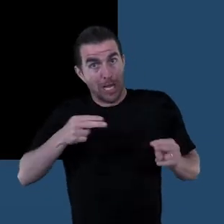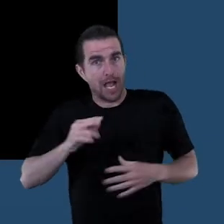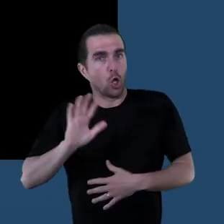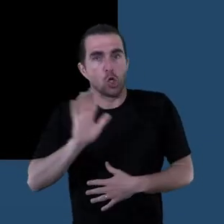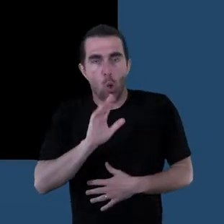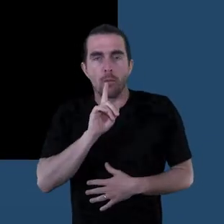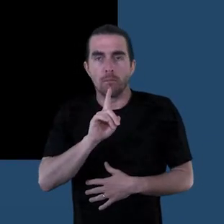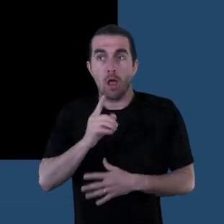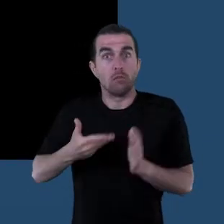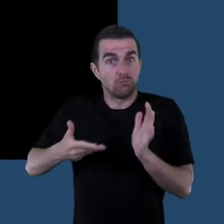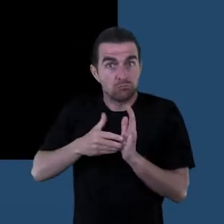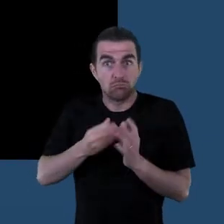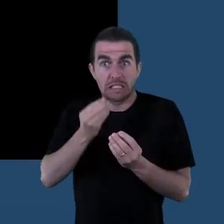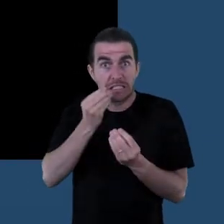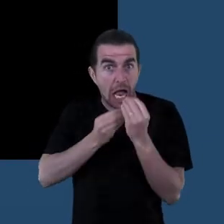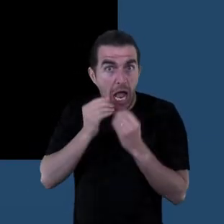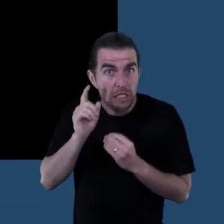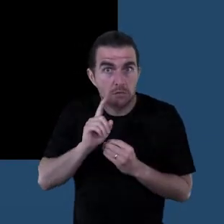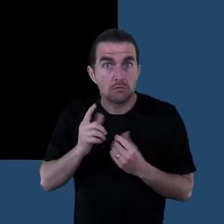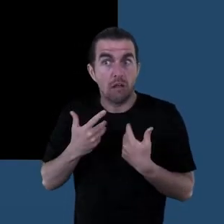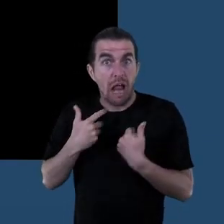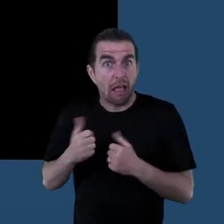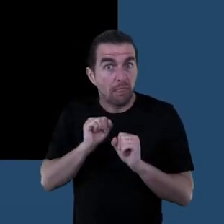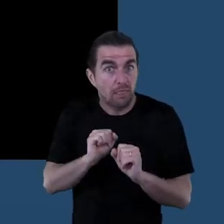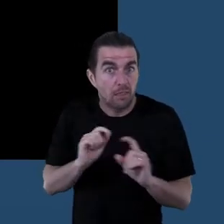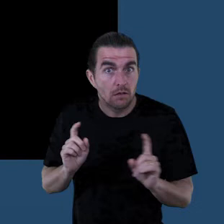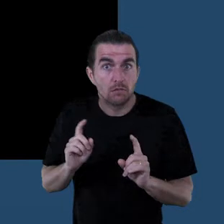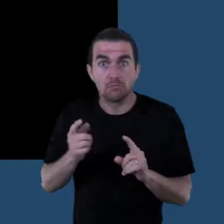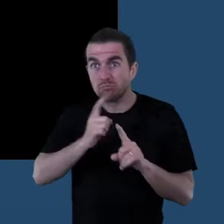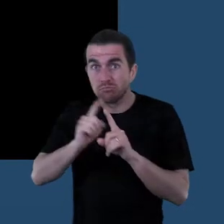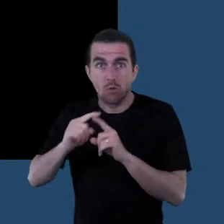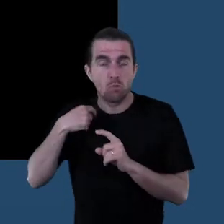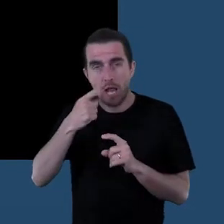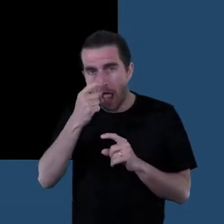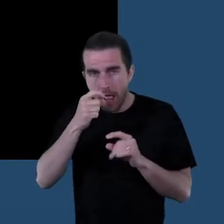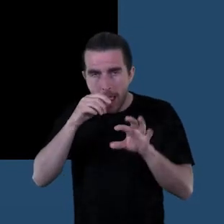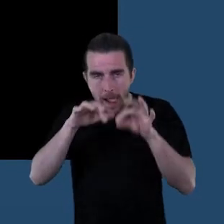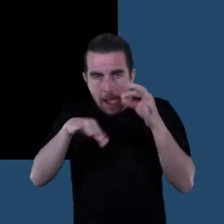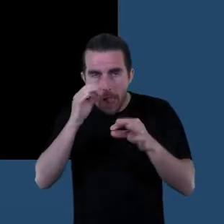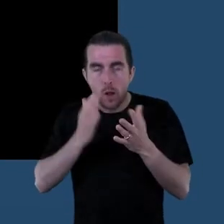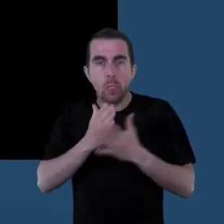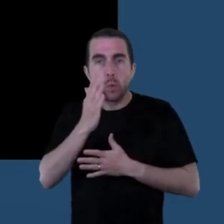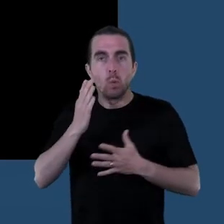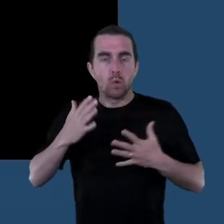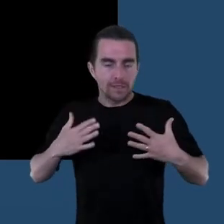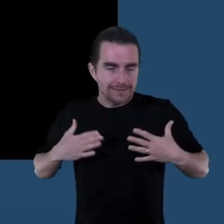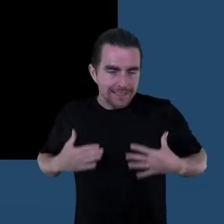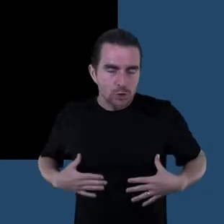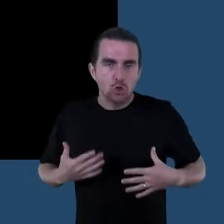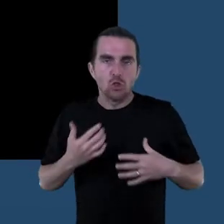it's also about the diet and the health of the animals. We can take samples from these tissues.